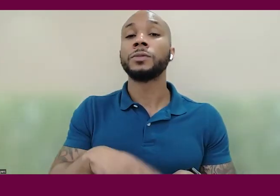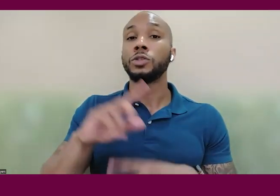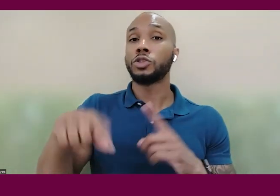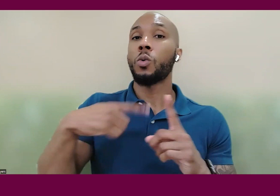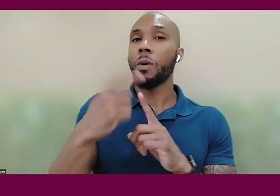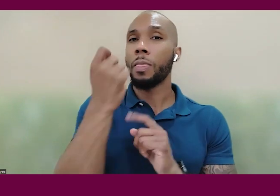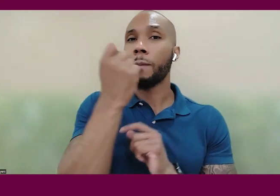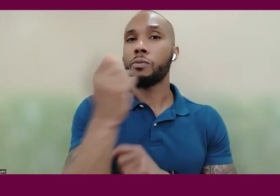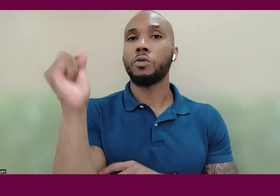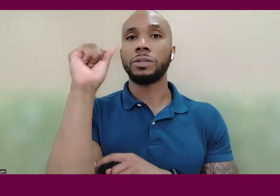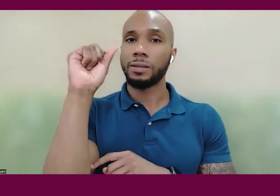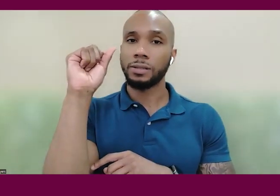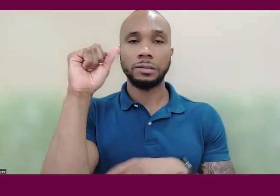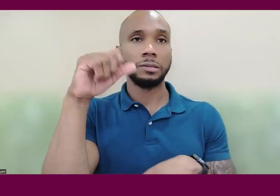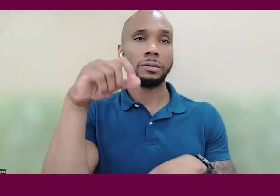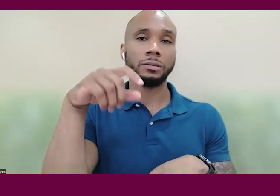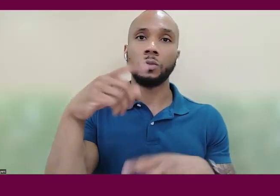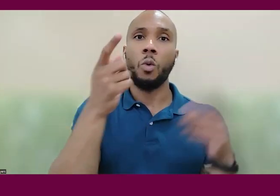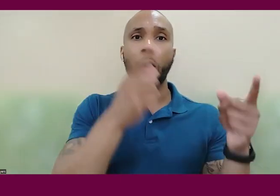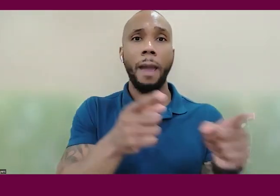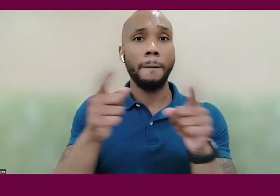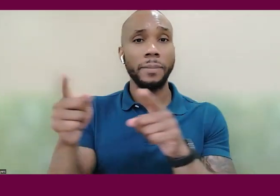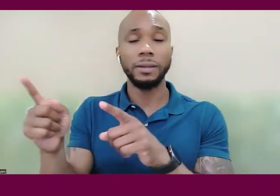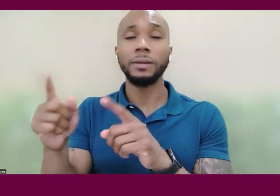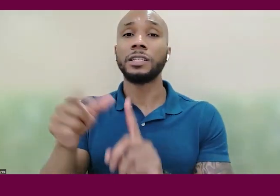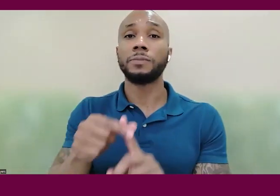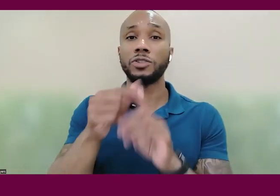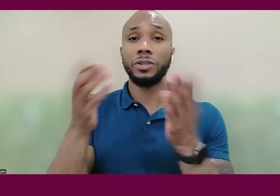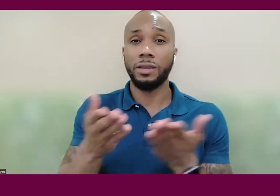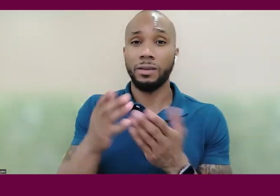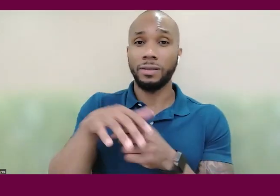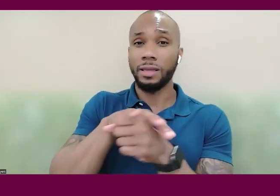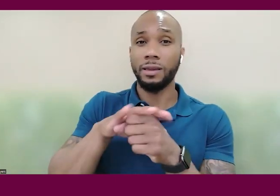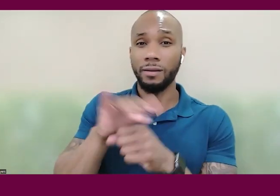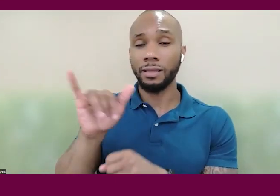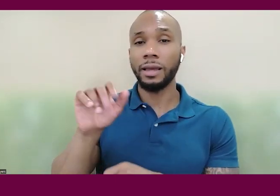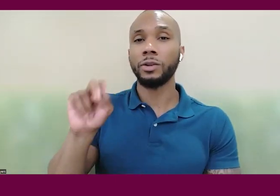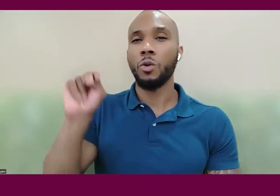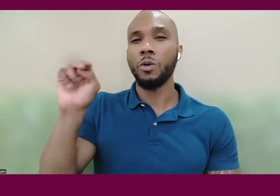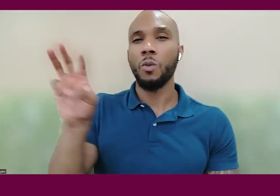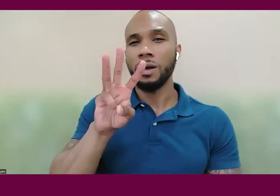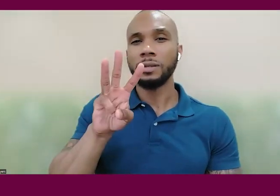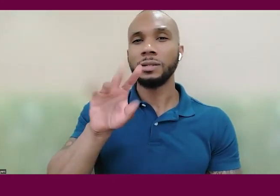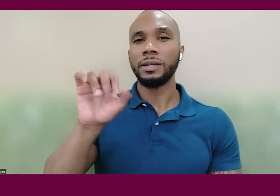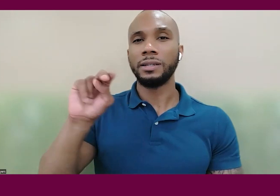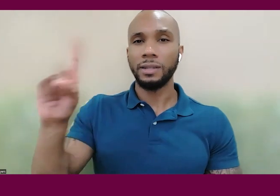When those protests were happening, especially here in an area like northwest Indiana, when